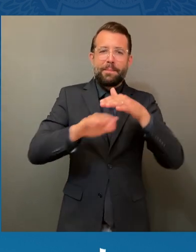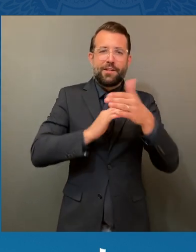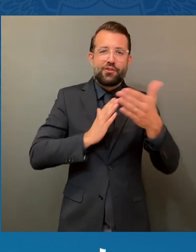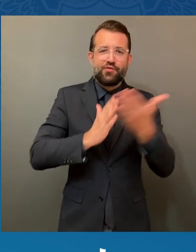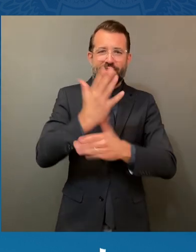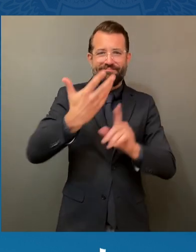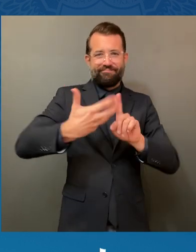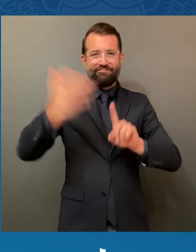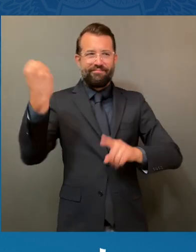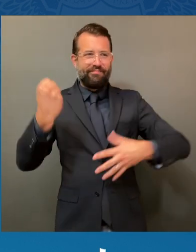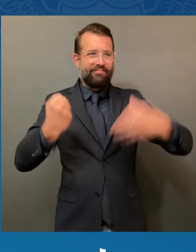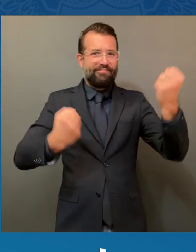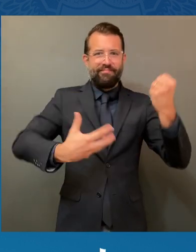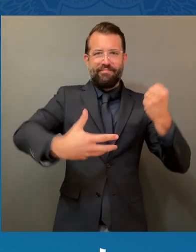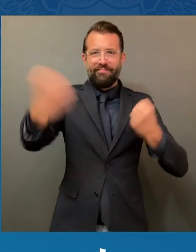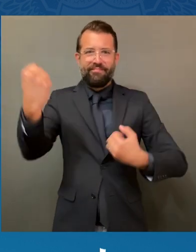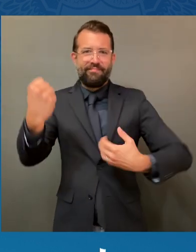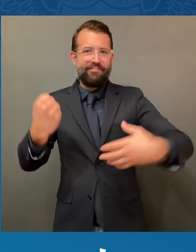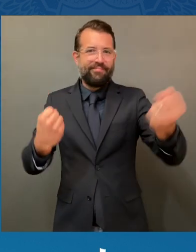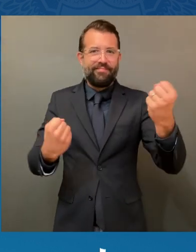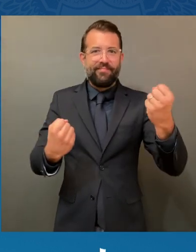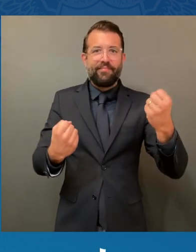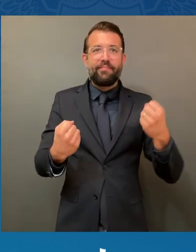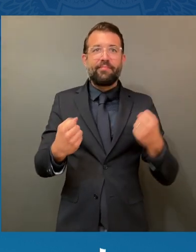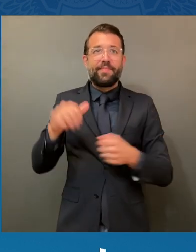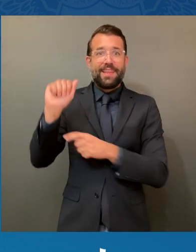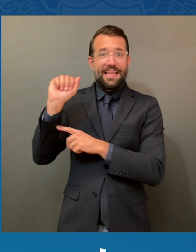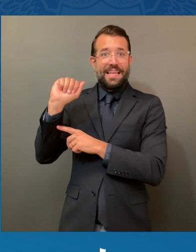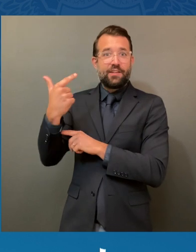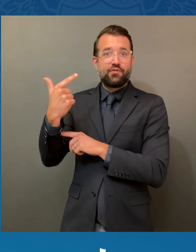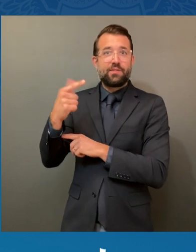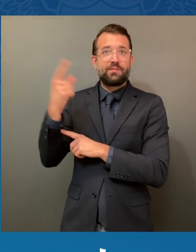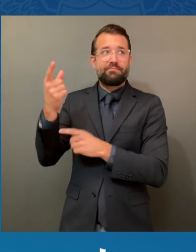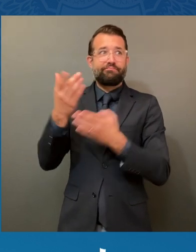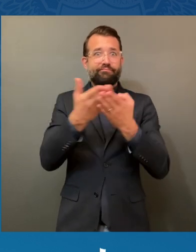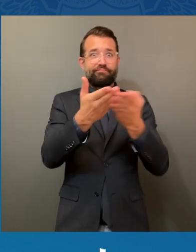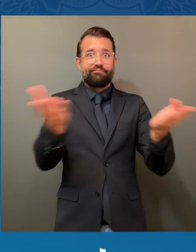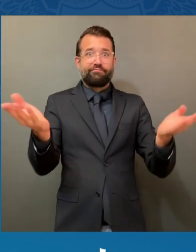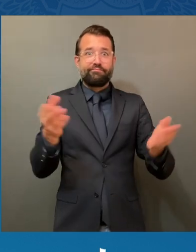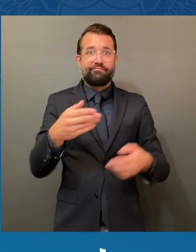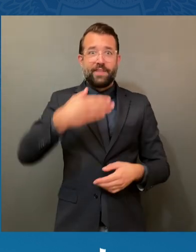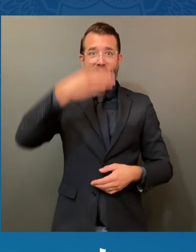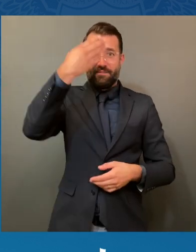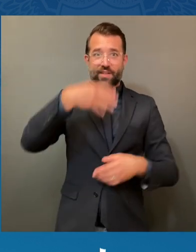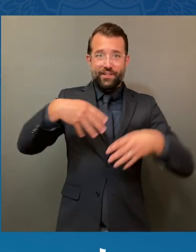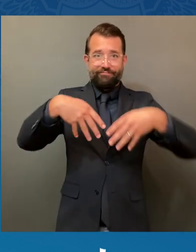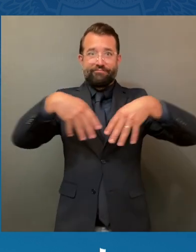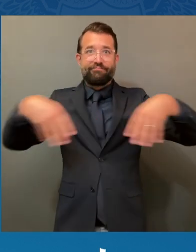As attorneys general, you are fighting on the frontlines to defend our rights.